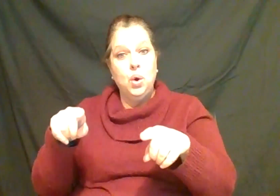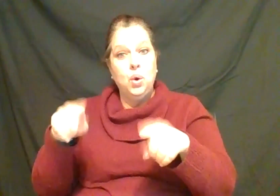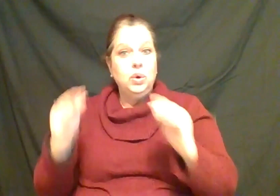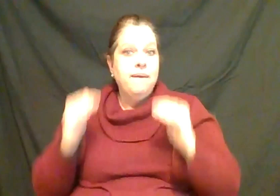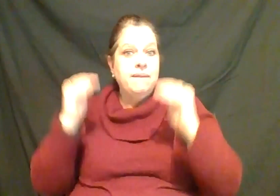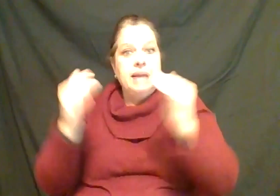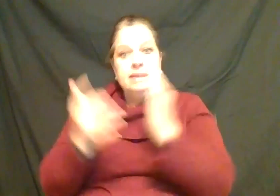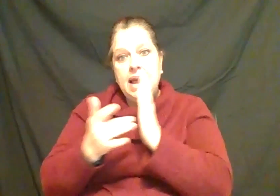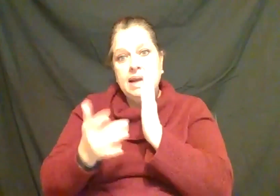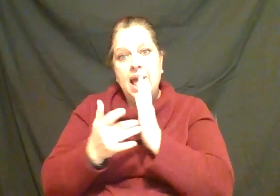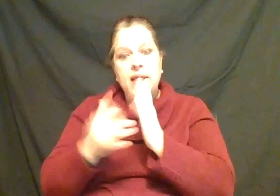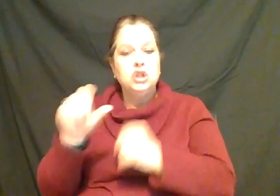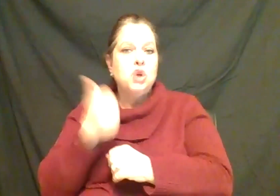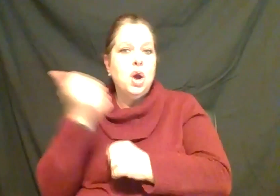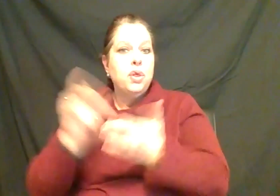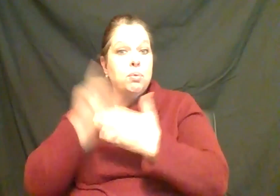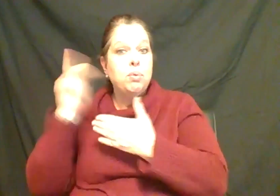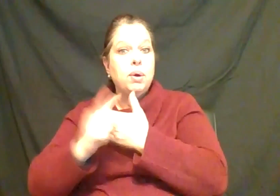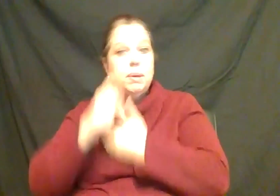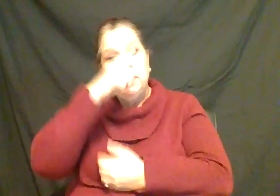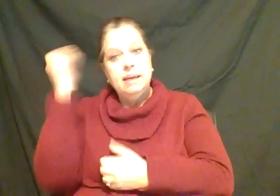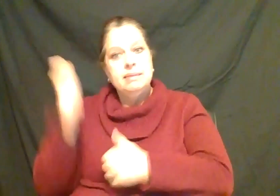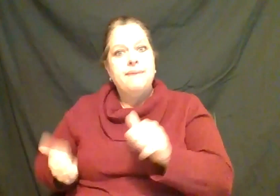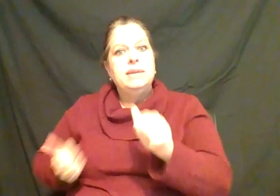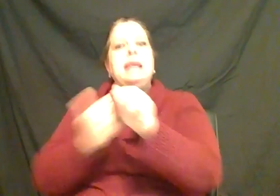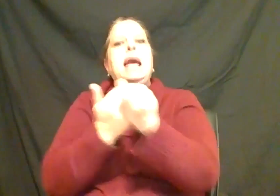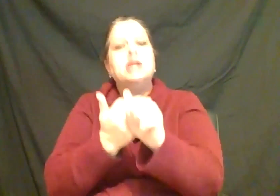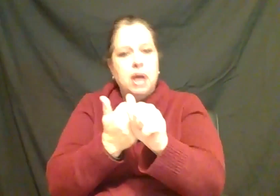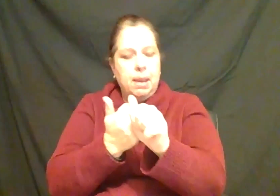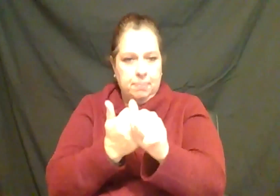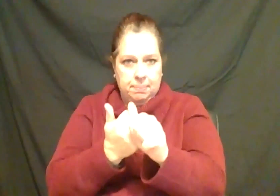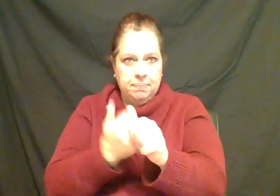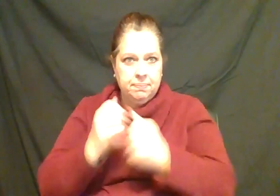center or other programs because they have to catch up in other course areas a student could